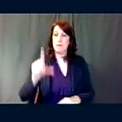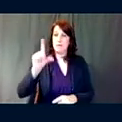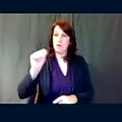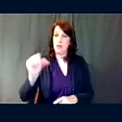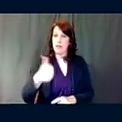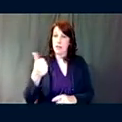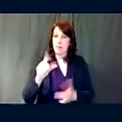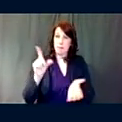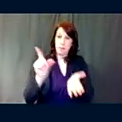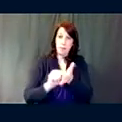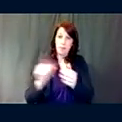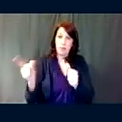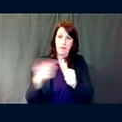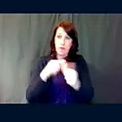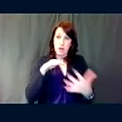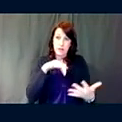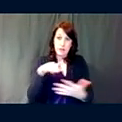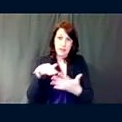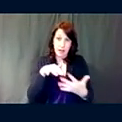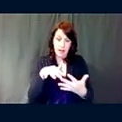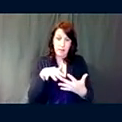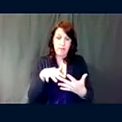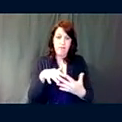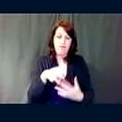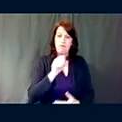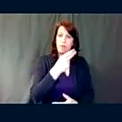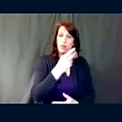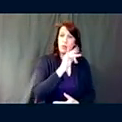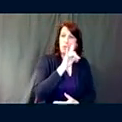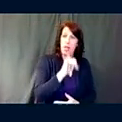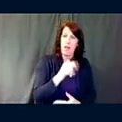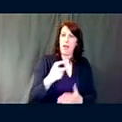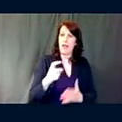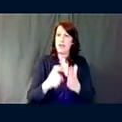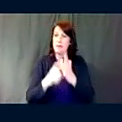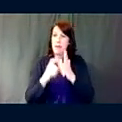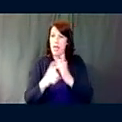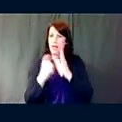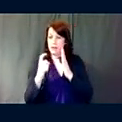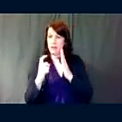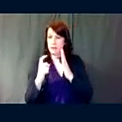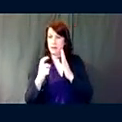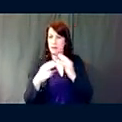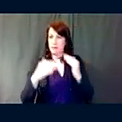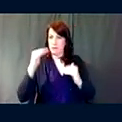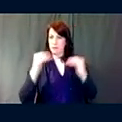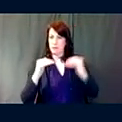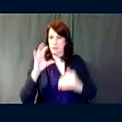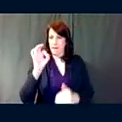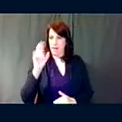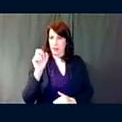SO, IN 2010 WE PUBLISHED THE FIRST STUDY ON THE SUPPLY AND DEMAND FACTOR ON IMMUNIZATION.